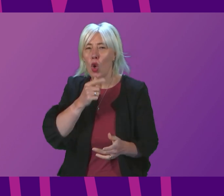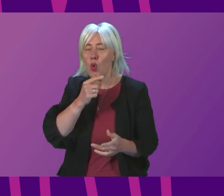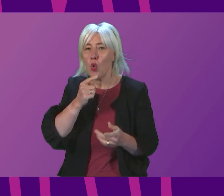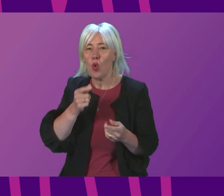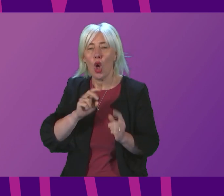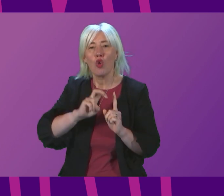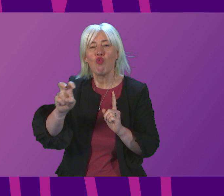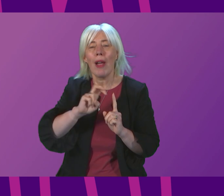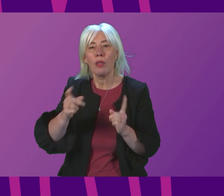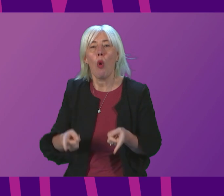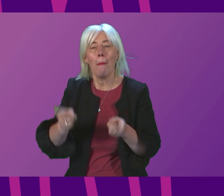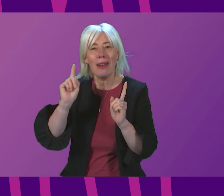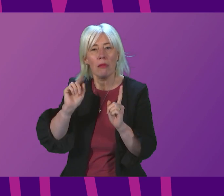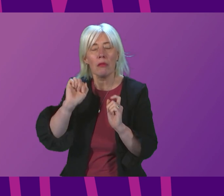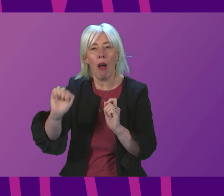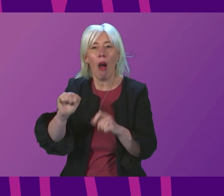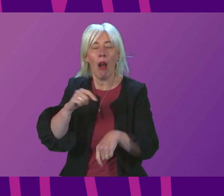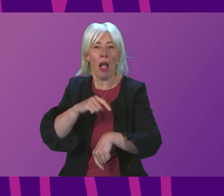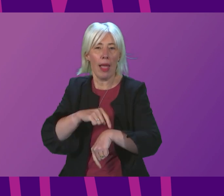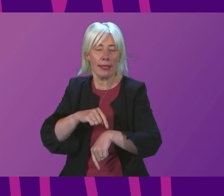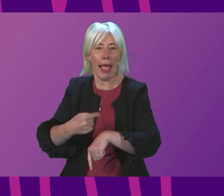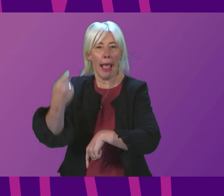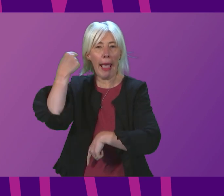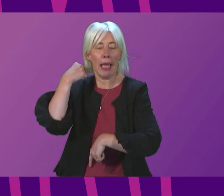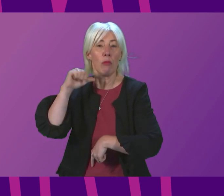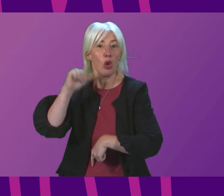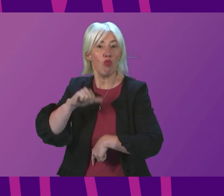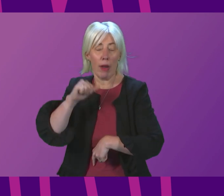at the time, I note that that is, of course, a matter of public record.